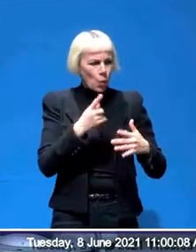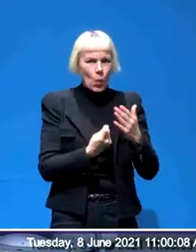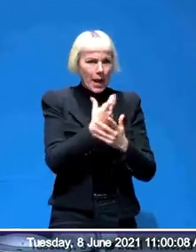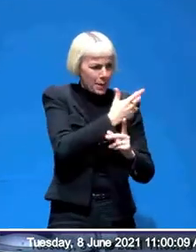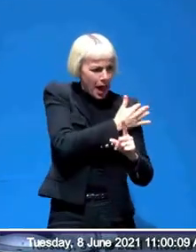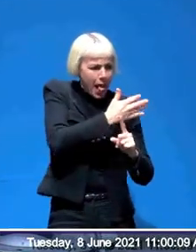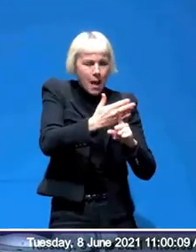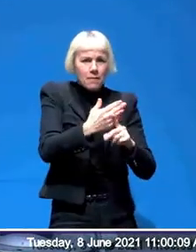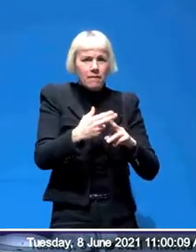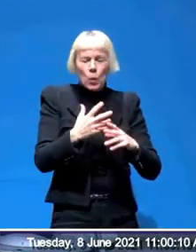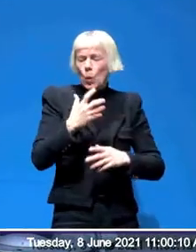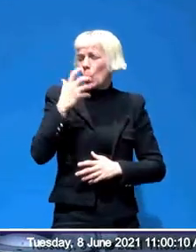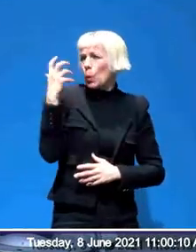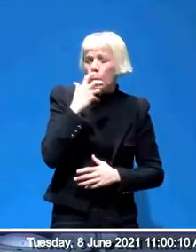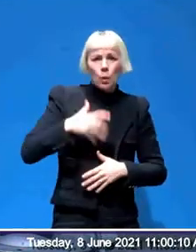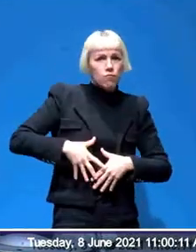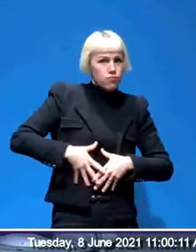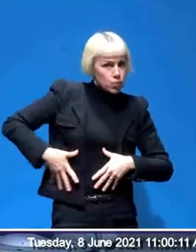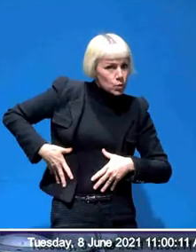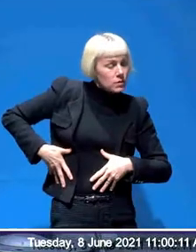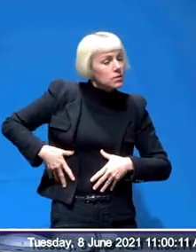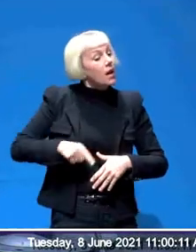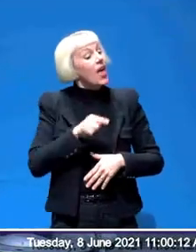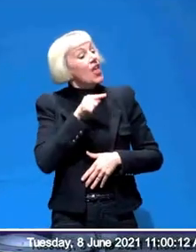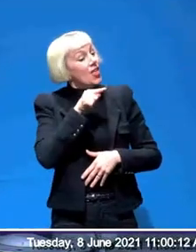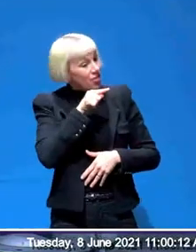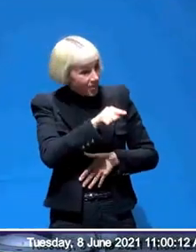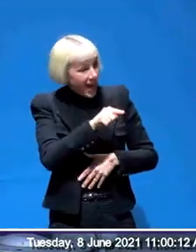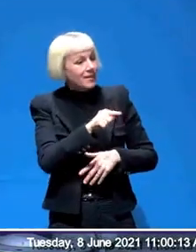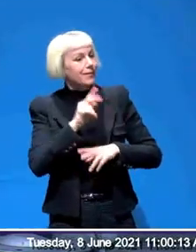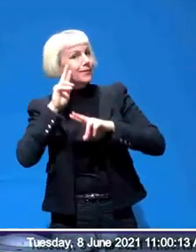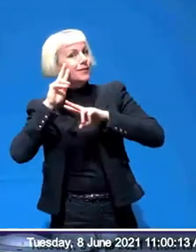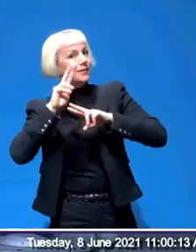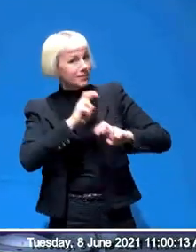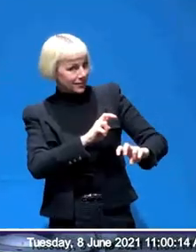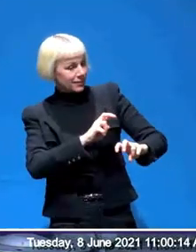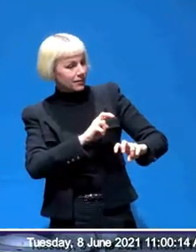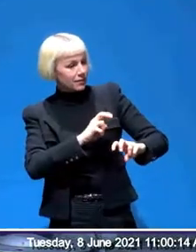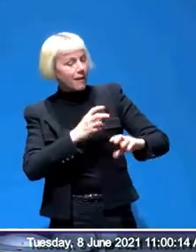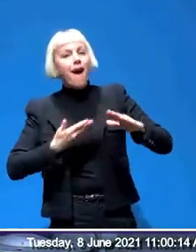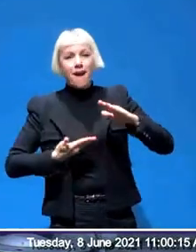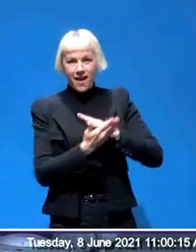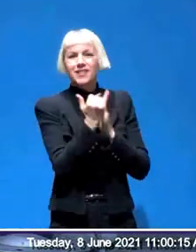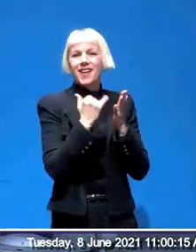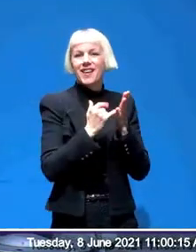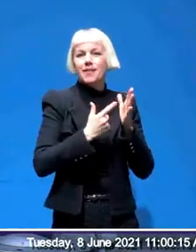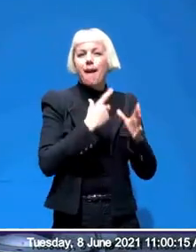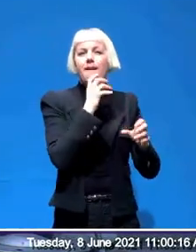have that level of bruising, that that would be subject to any investigation within the State DHS; is that right?